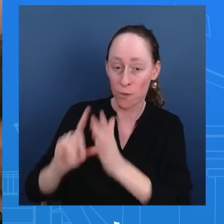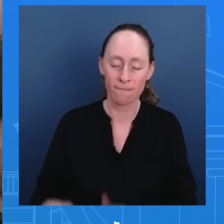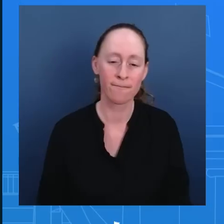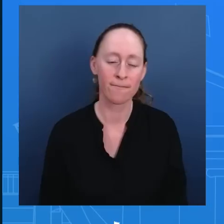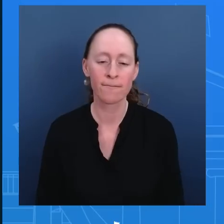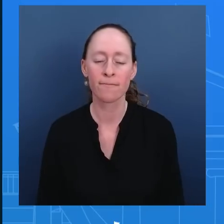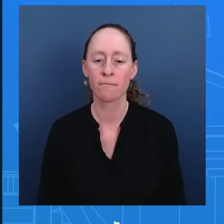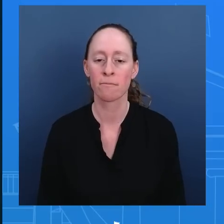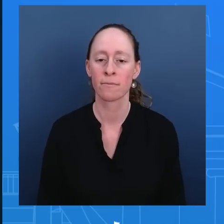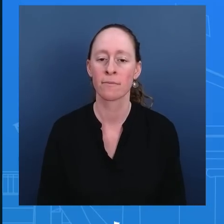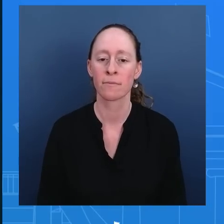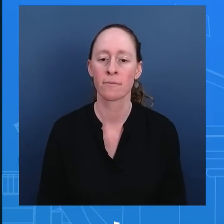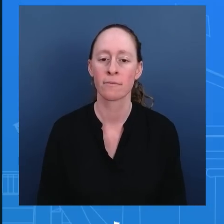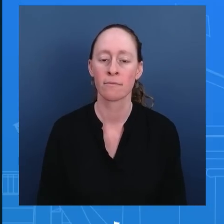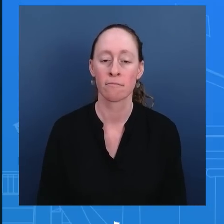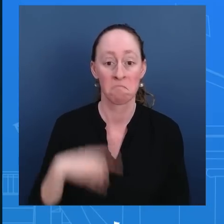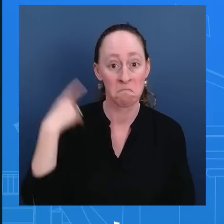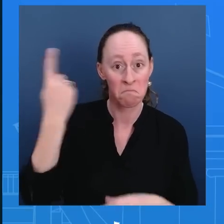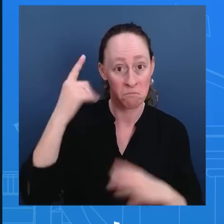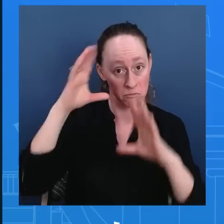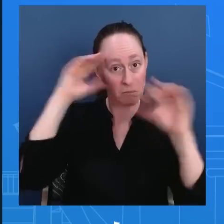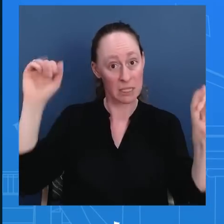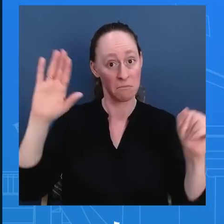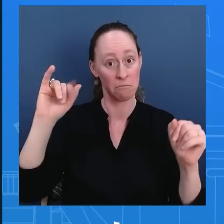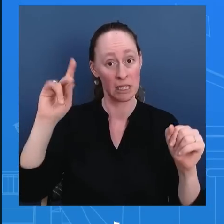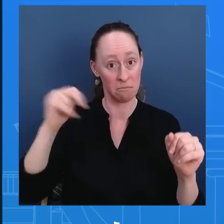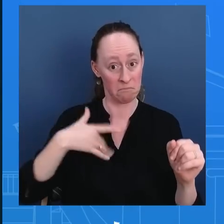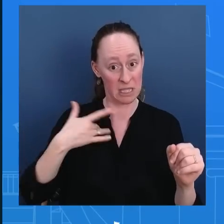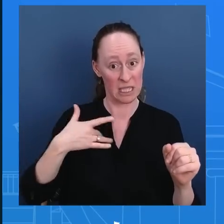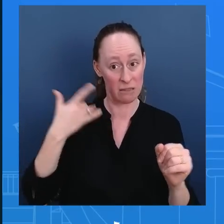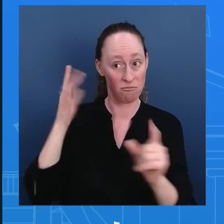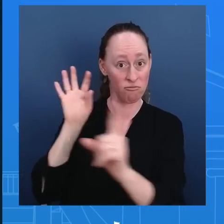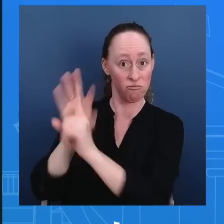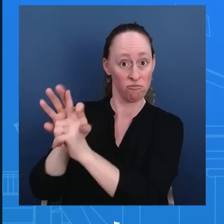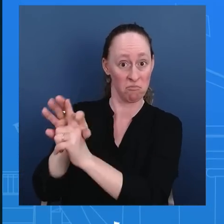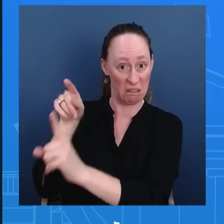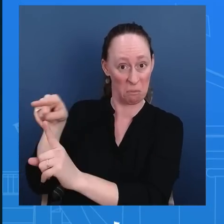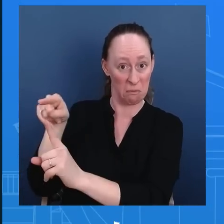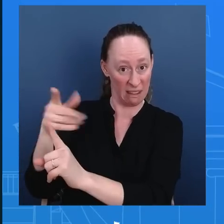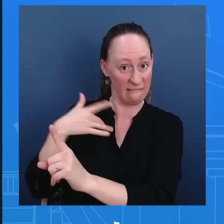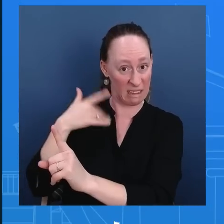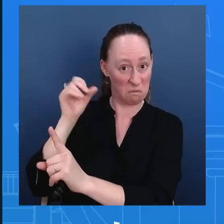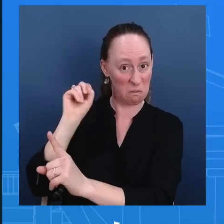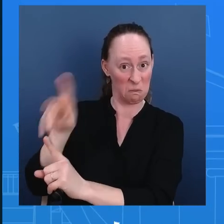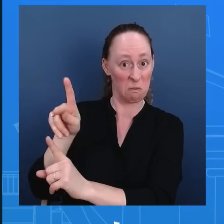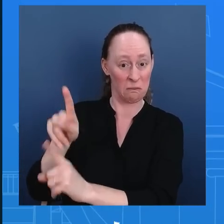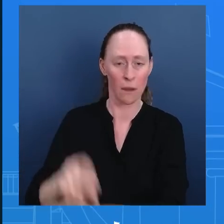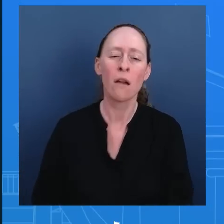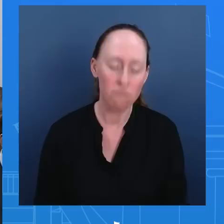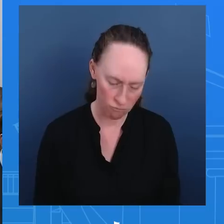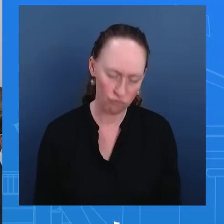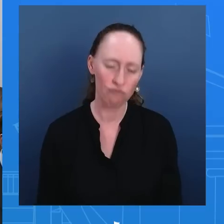Go ahead. The Press: Thank you. I have a question about Cuba. There have been multiple power outages on the island